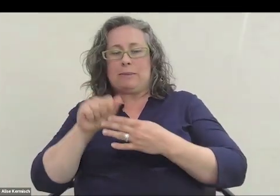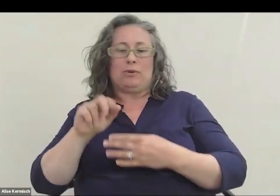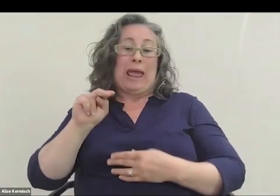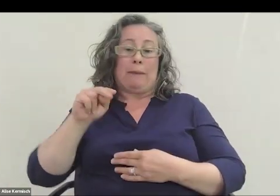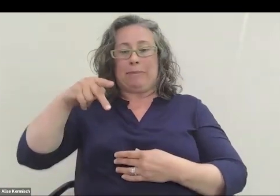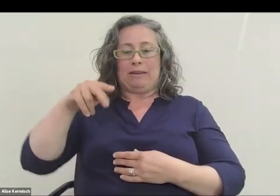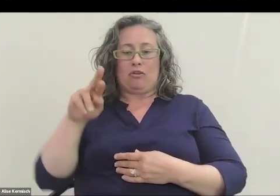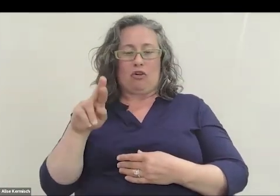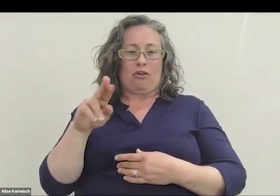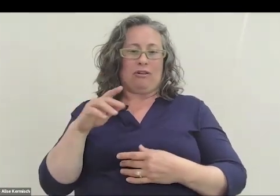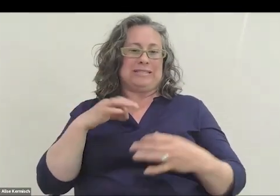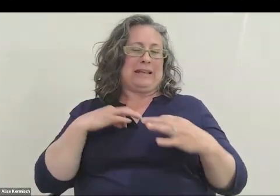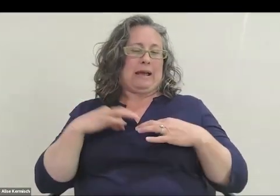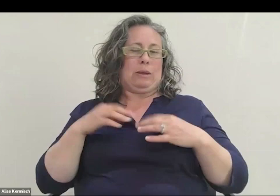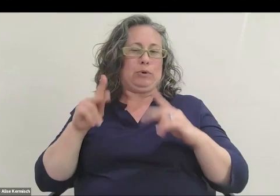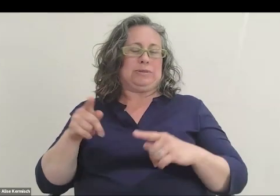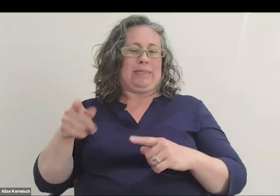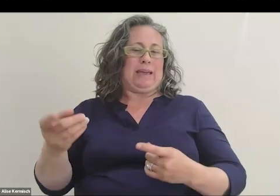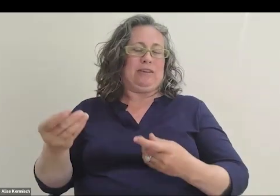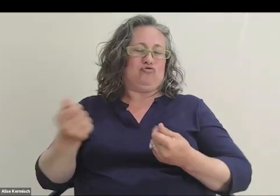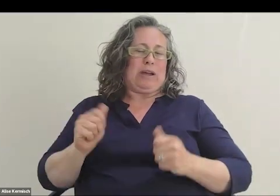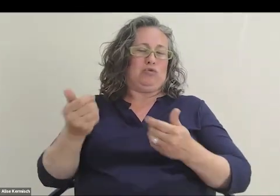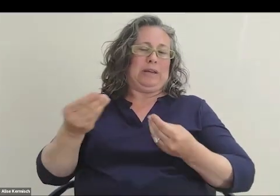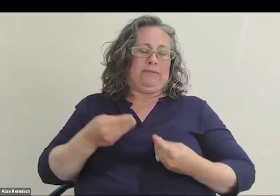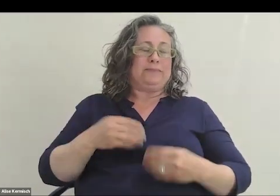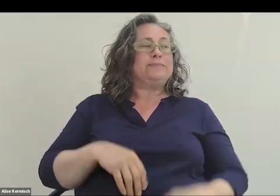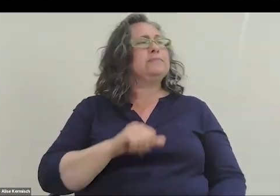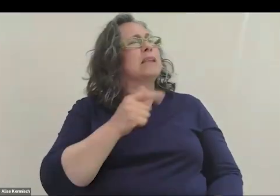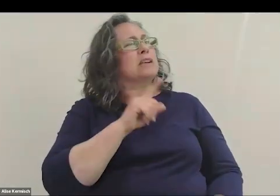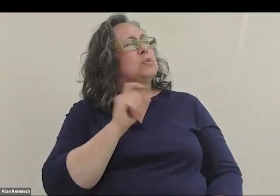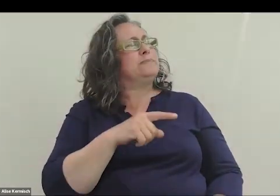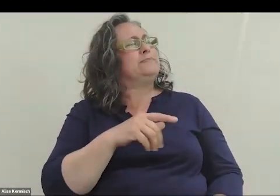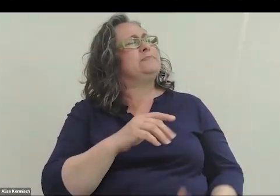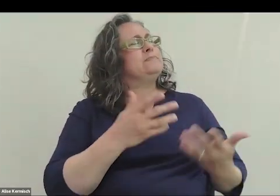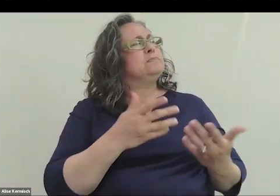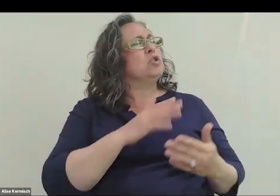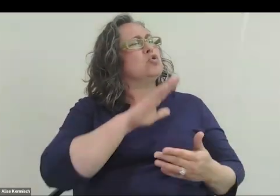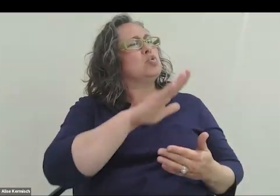Thank you. The next question I have is, "How have your editorial experiences